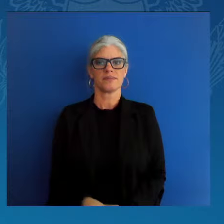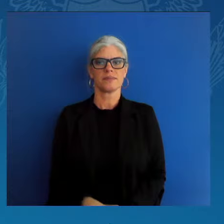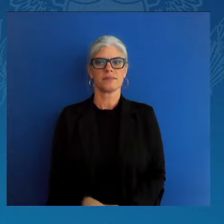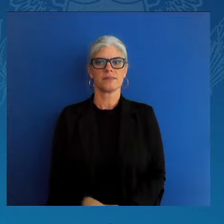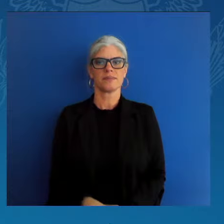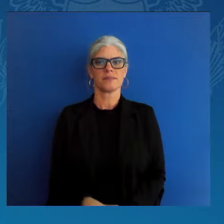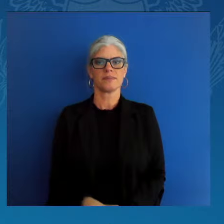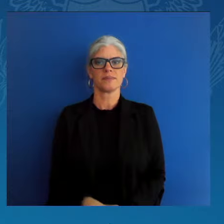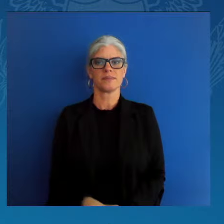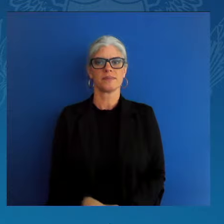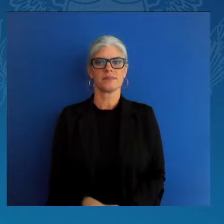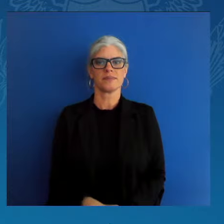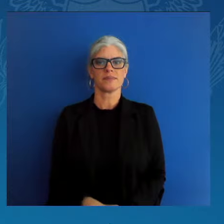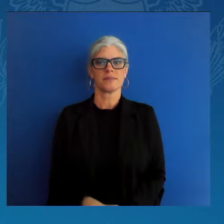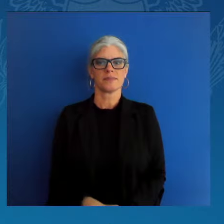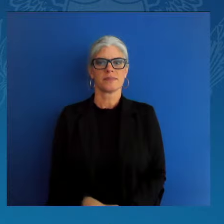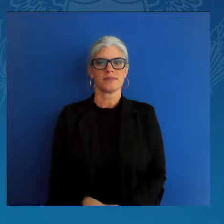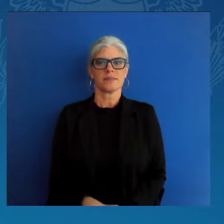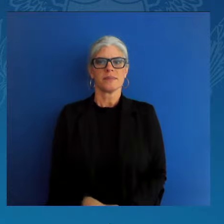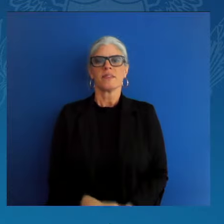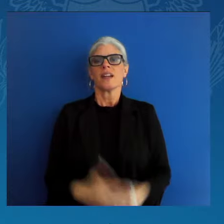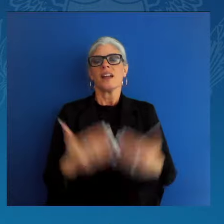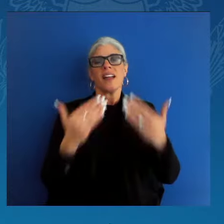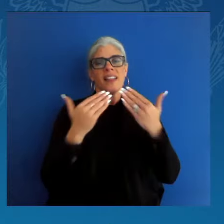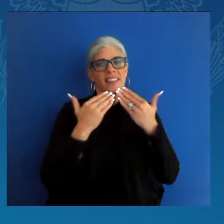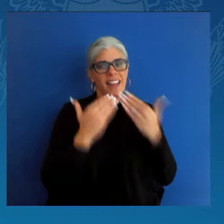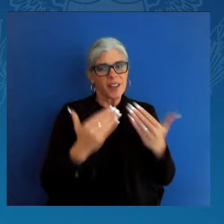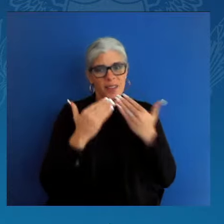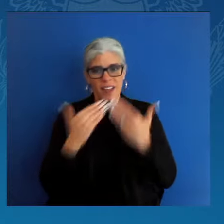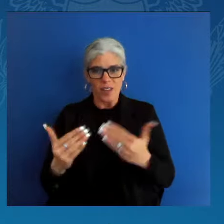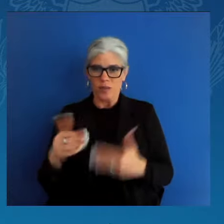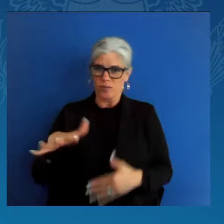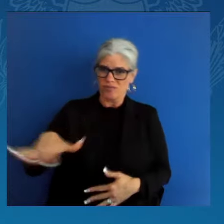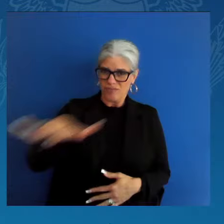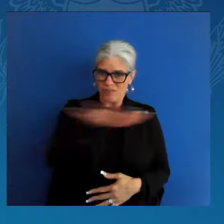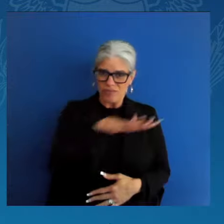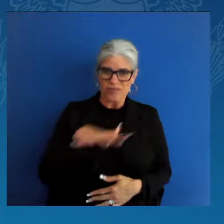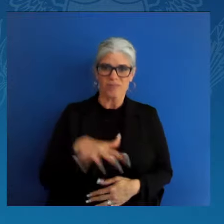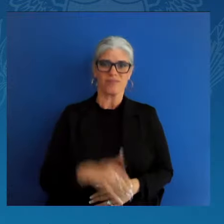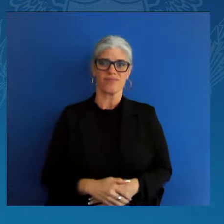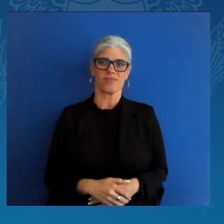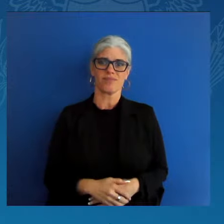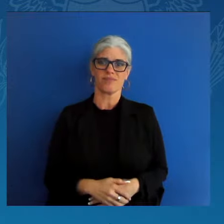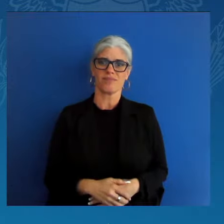Thank you each and all of you collectively for the work that you do. You make our nation so proud.